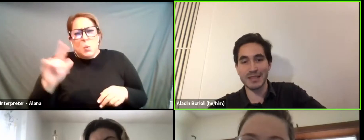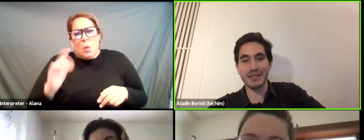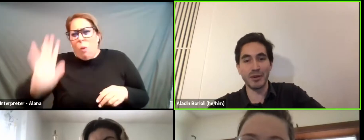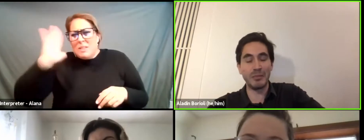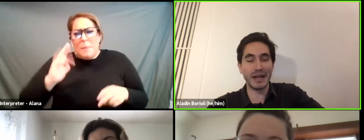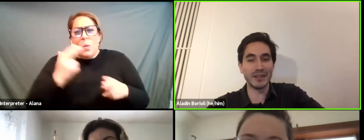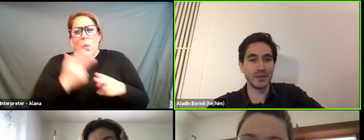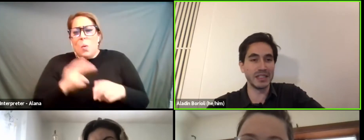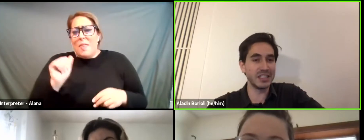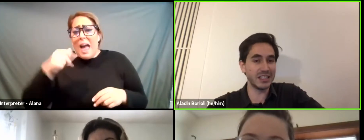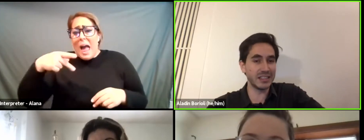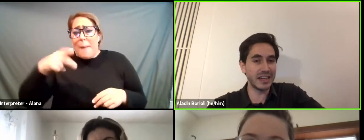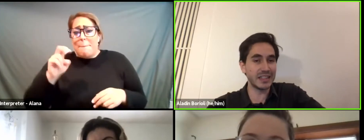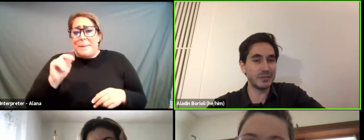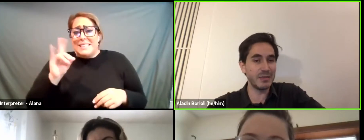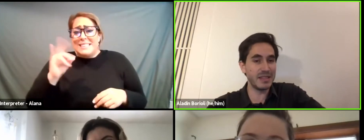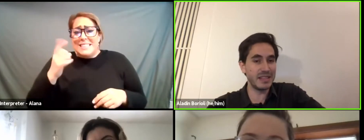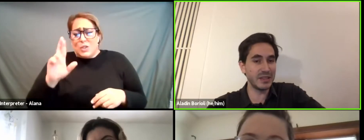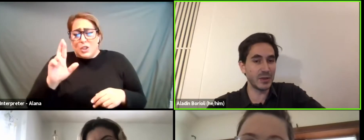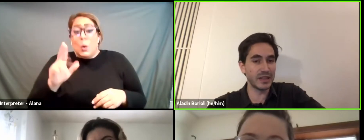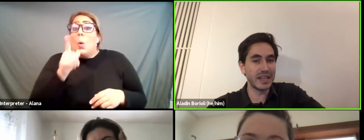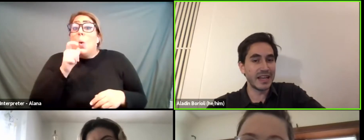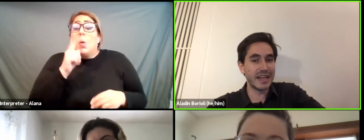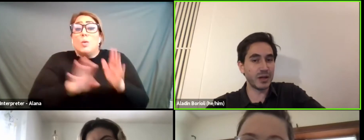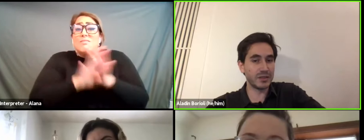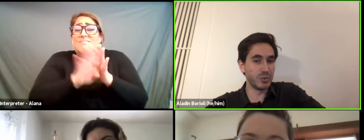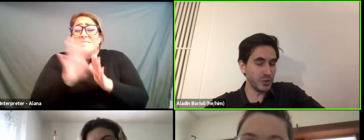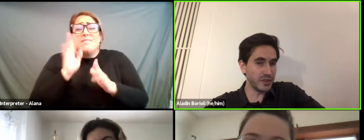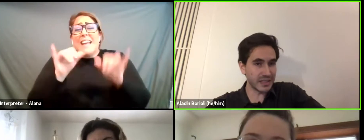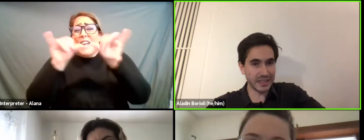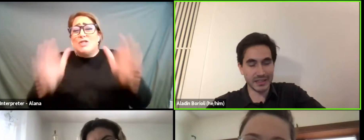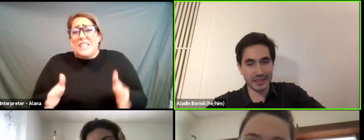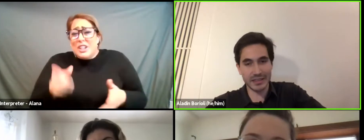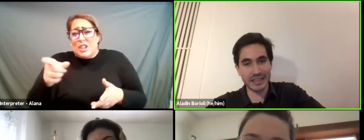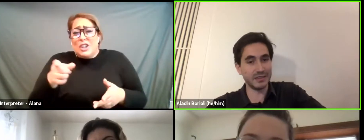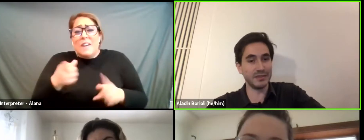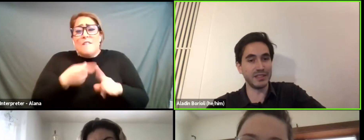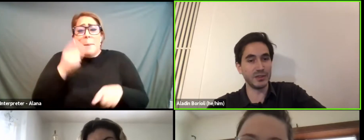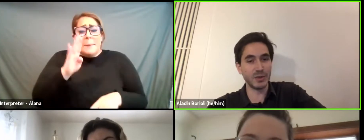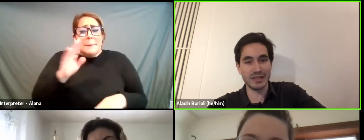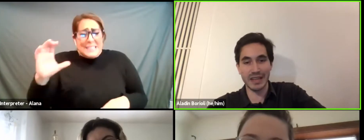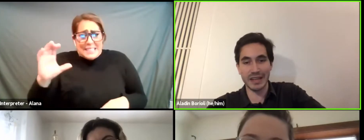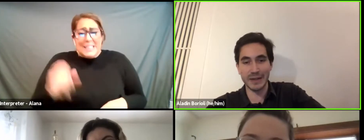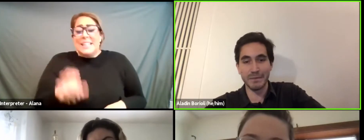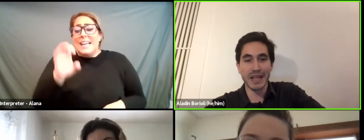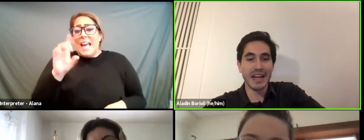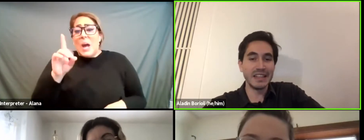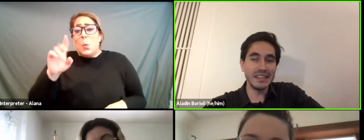developed by a sound engineer at the BBC called Edward Woods in the 1952, exactly. And this